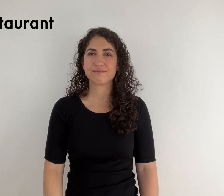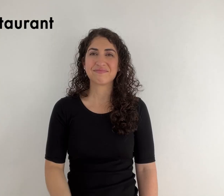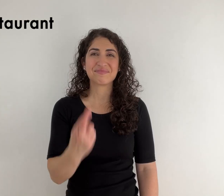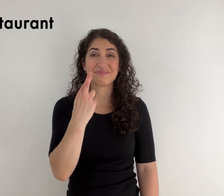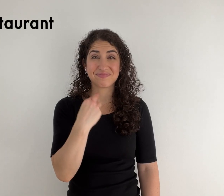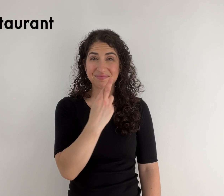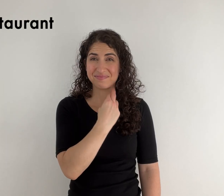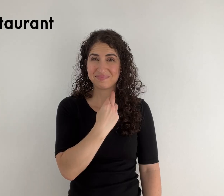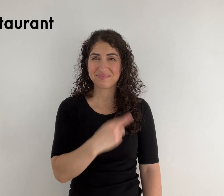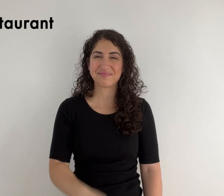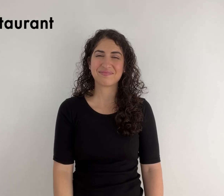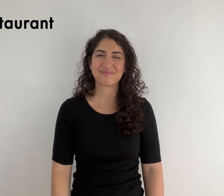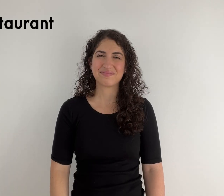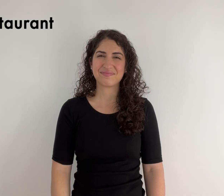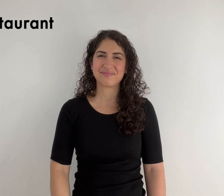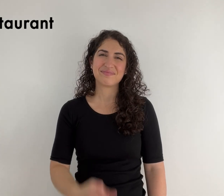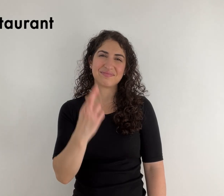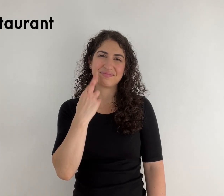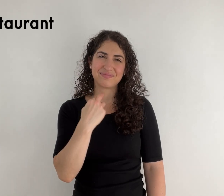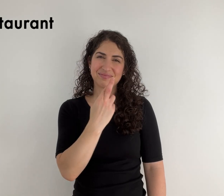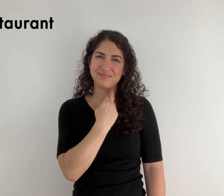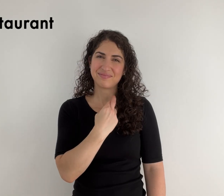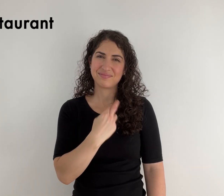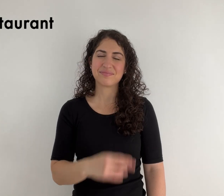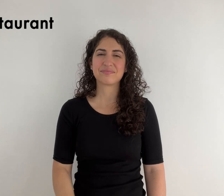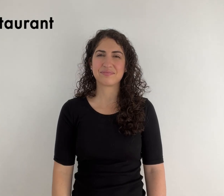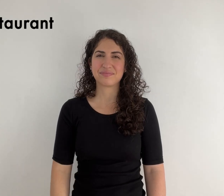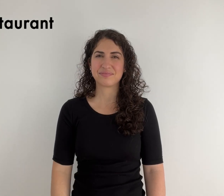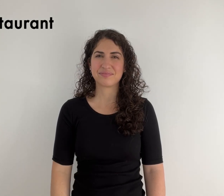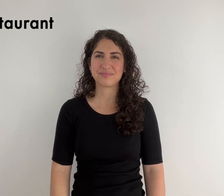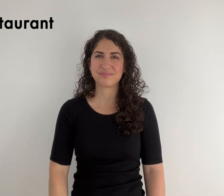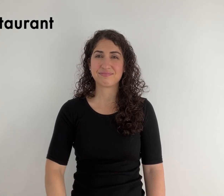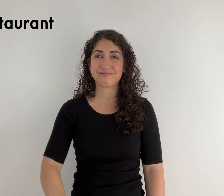Or: RESTAURANT. I've seen it start on either side of the chin.